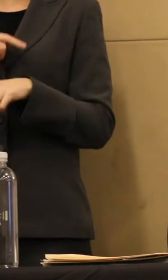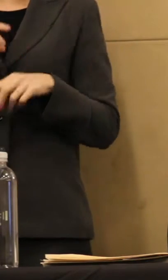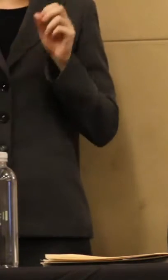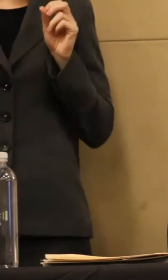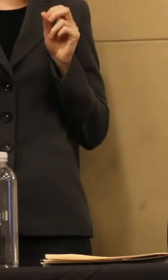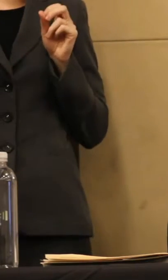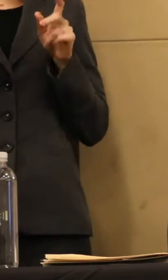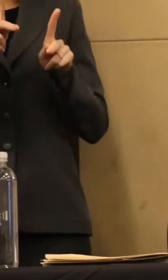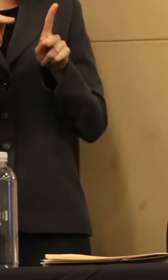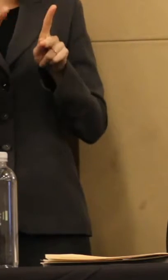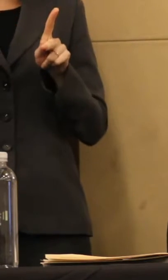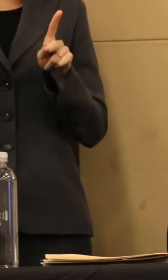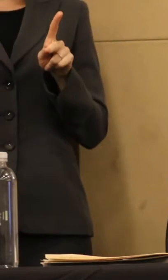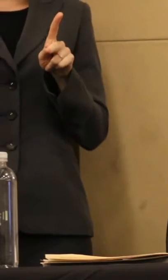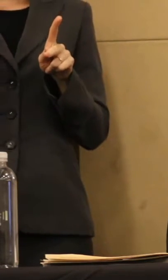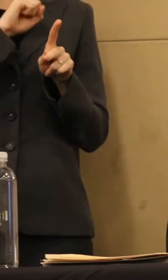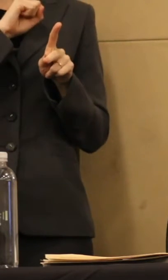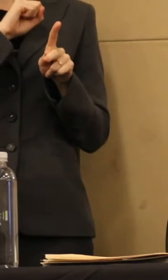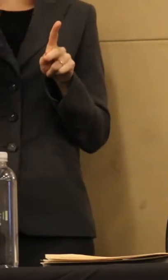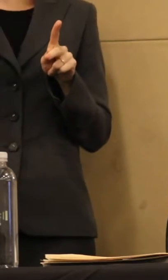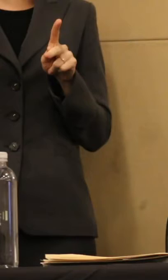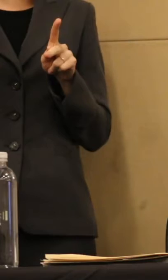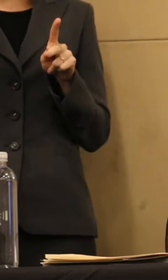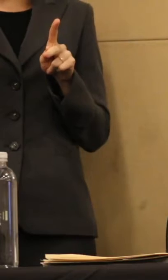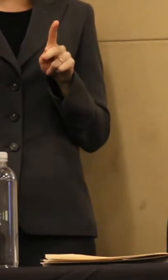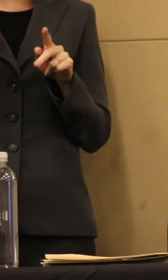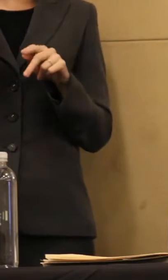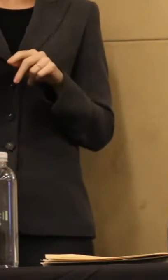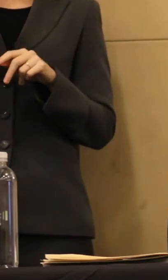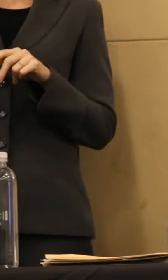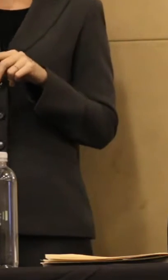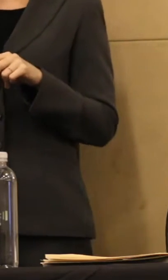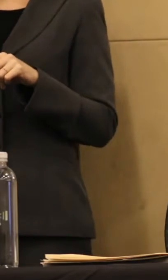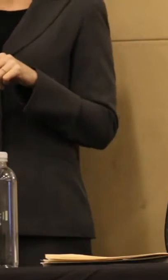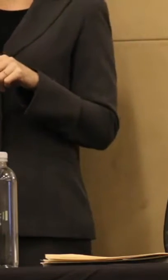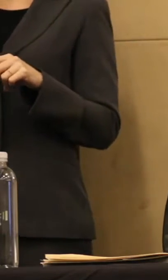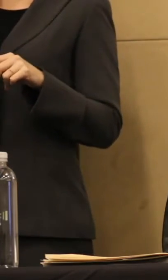people because it is dressed in overalls and looks like work.”